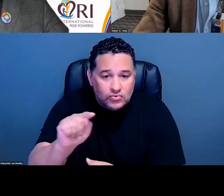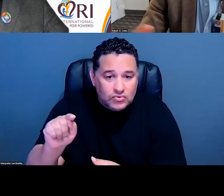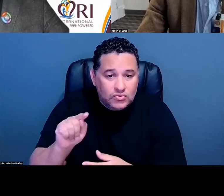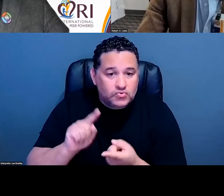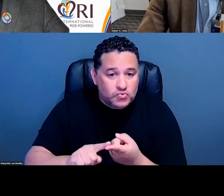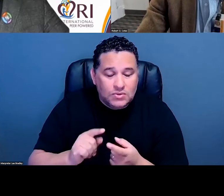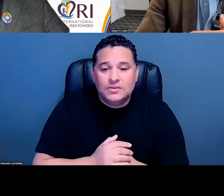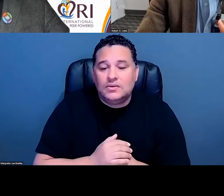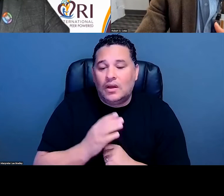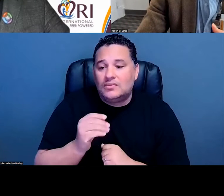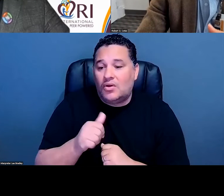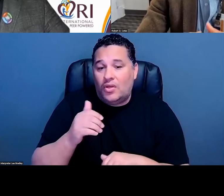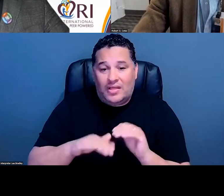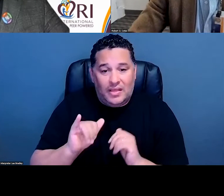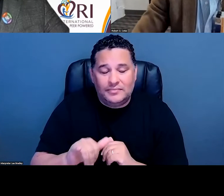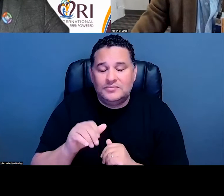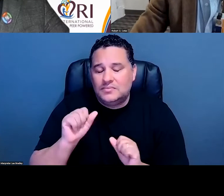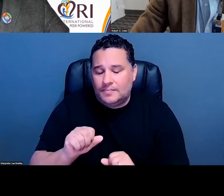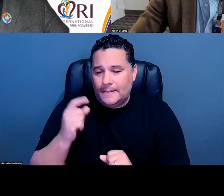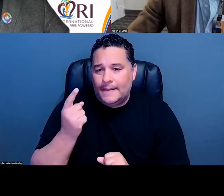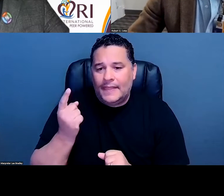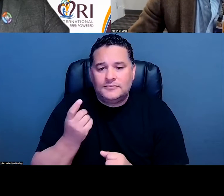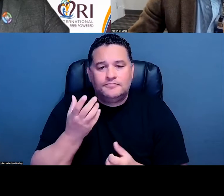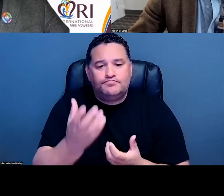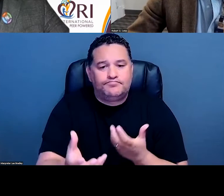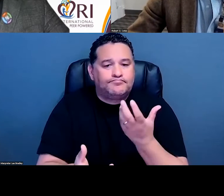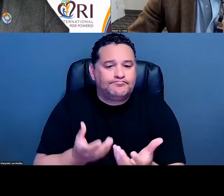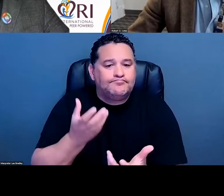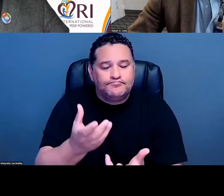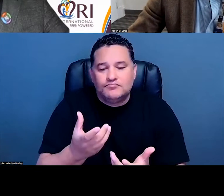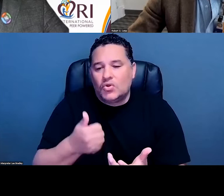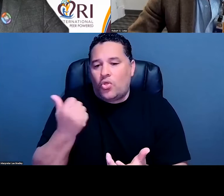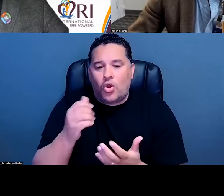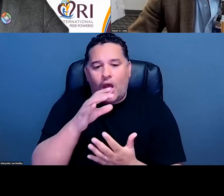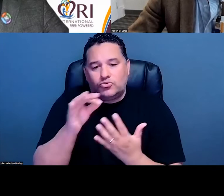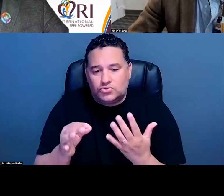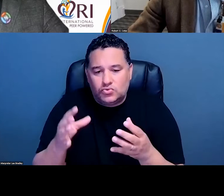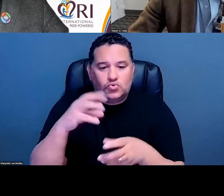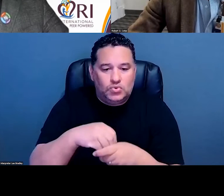, DO YOU HAVE BIAS AS BUT THEM, WHO YOU MAY OFFER THEM TO? AND THEN, SORT OF, OTHER THAN THAT, YOU KNOW YOU CAN ALWAYS